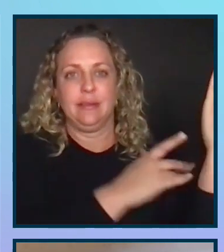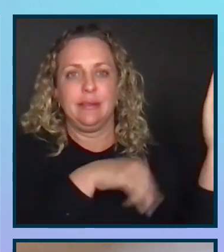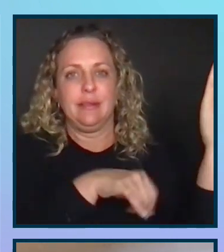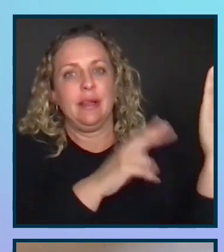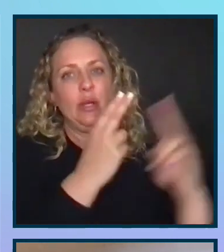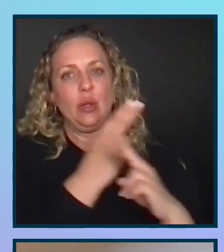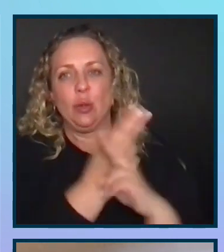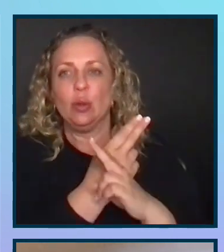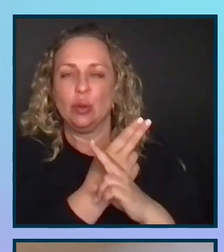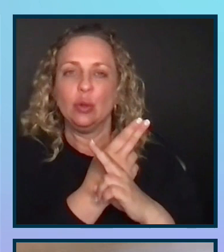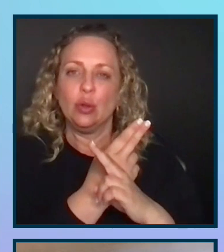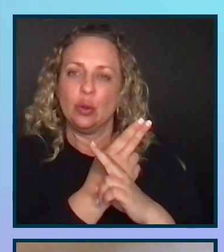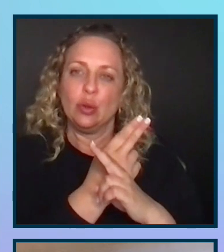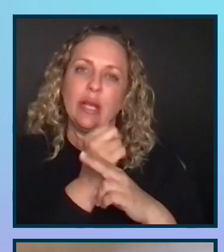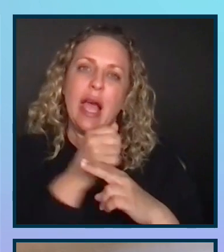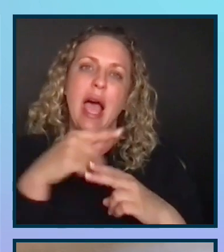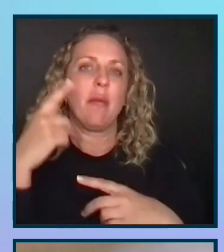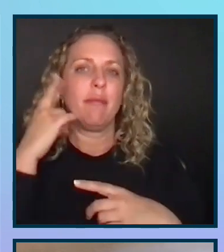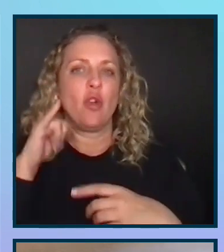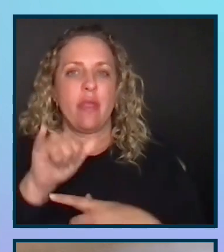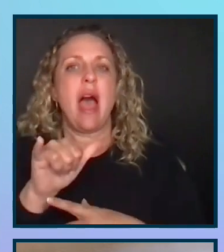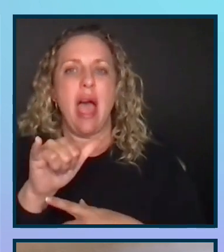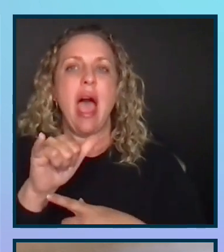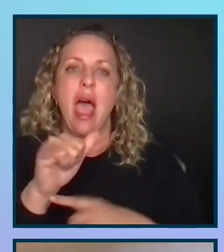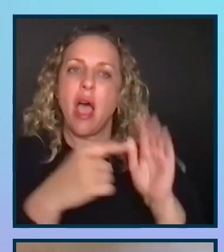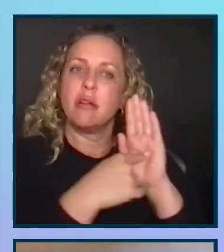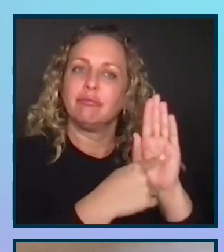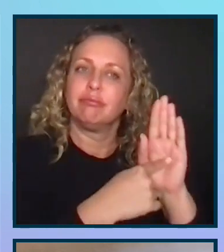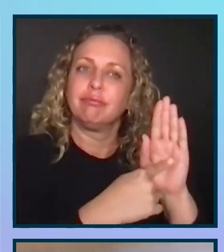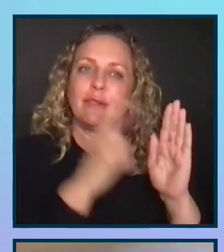for a tablet that will help visitors interact